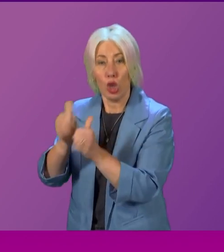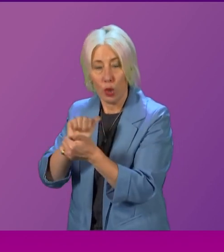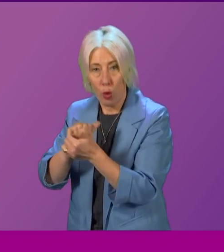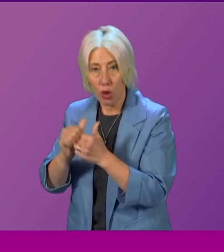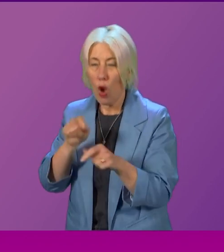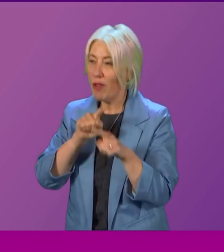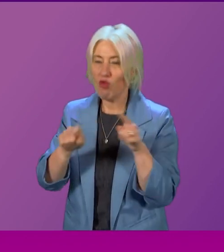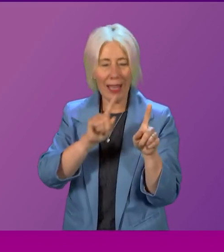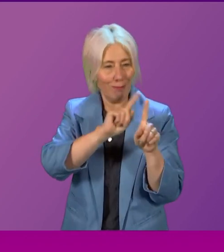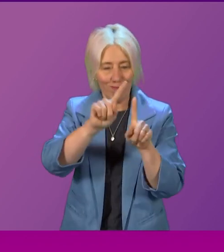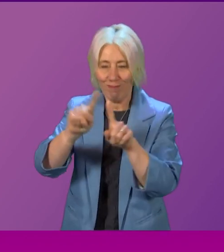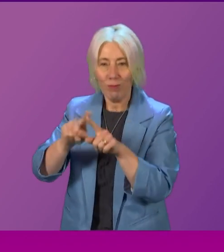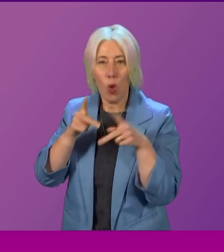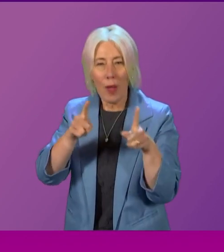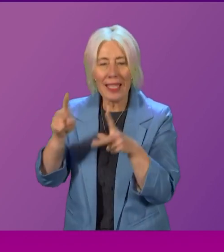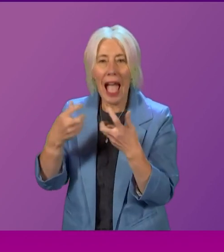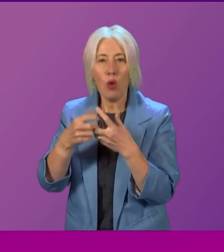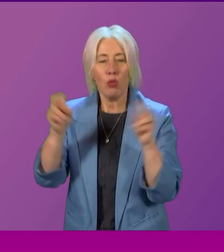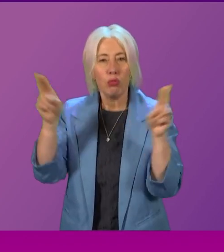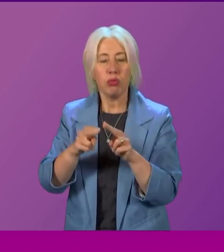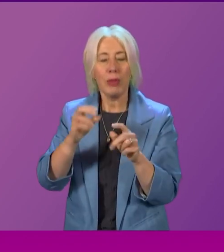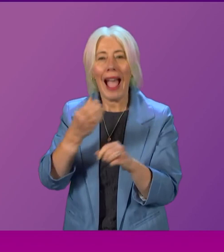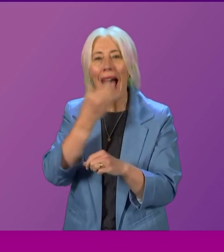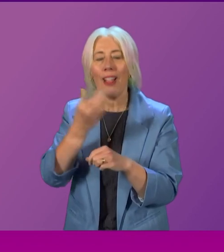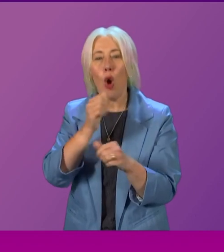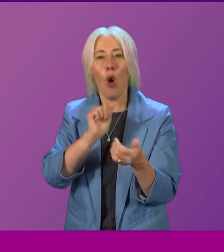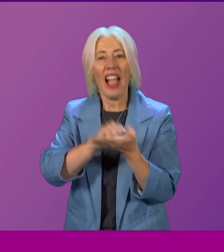methods of alcohol advertising, including on sports sponsorship.